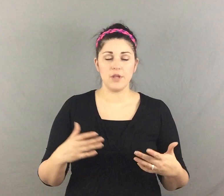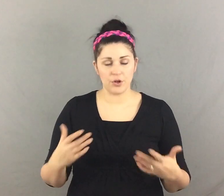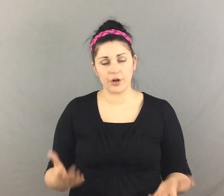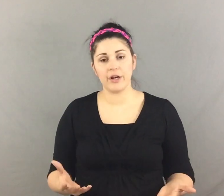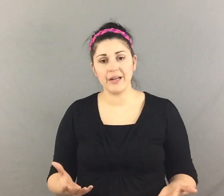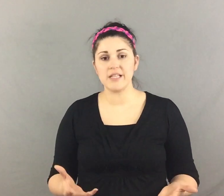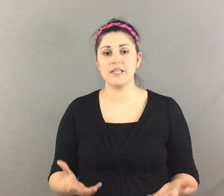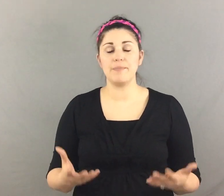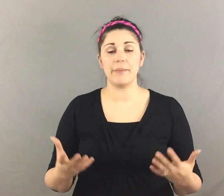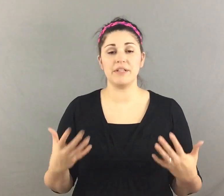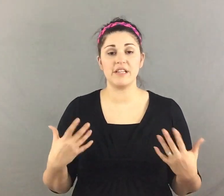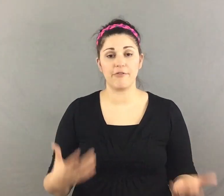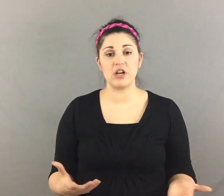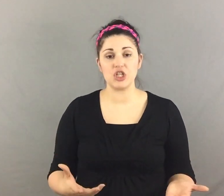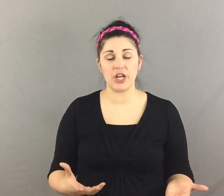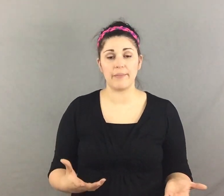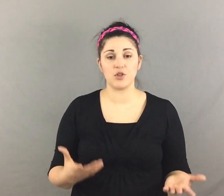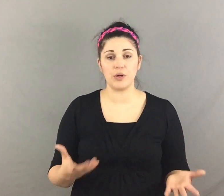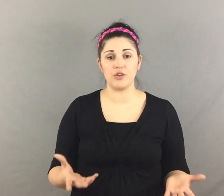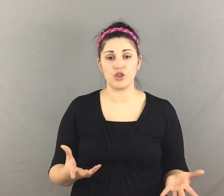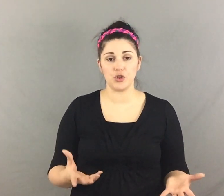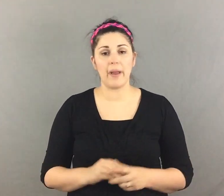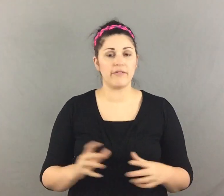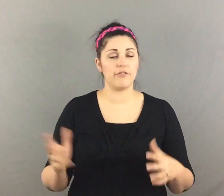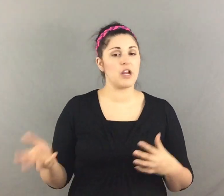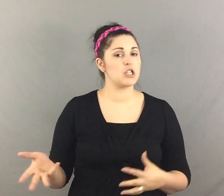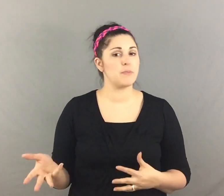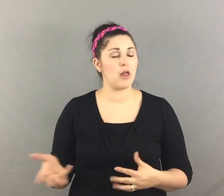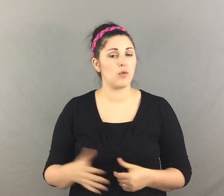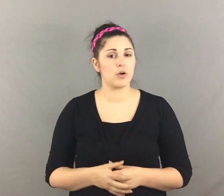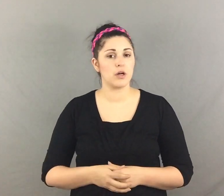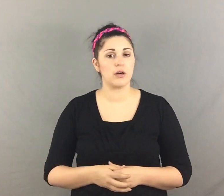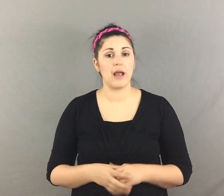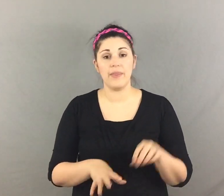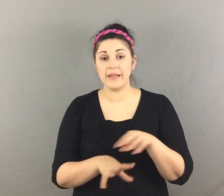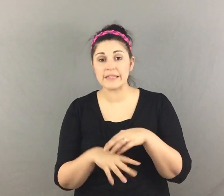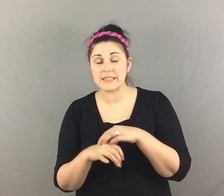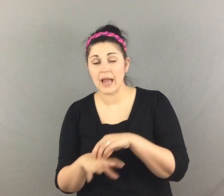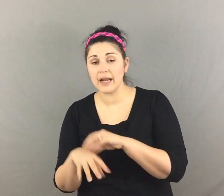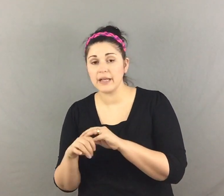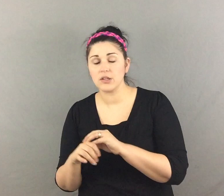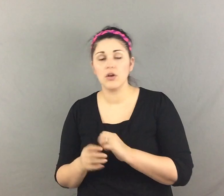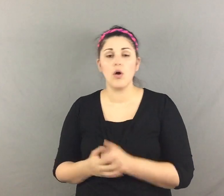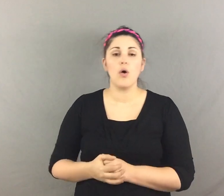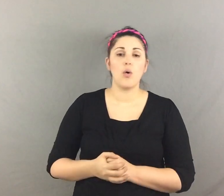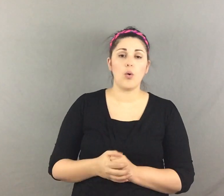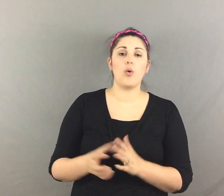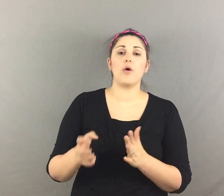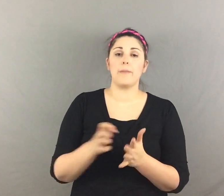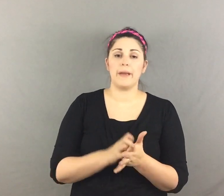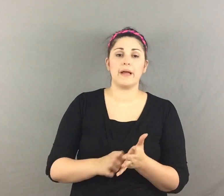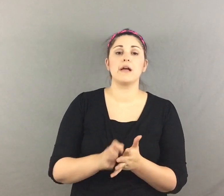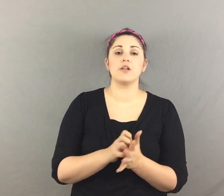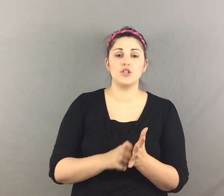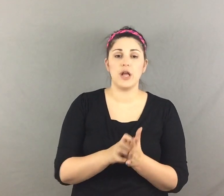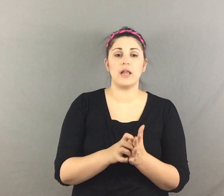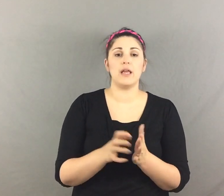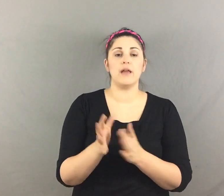You are going to need to be able to differentiate between the two. Might have to finger spell the word and then sign it or pick jelly.